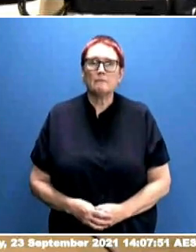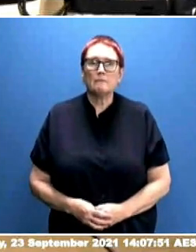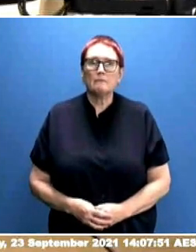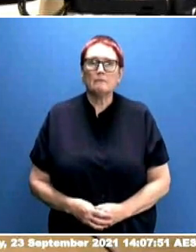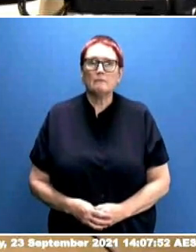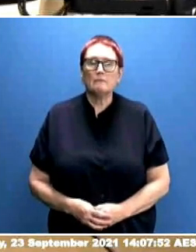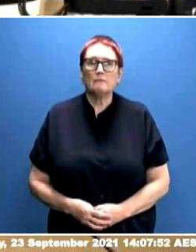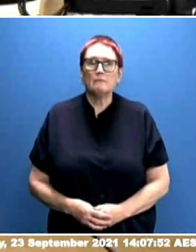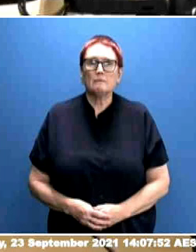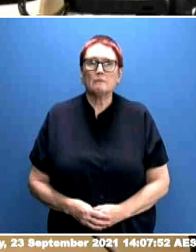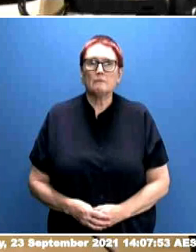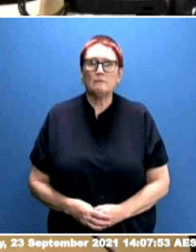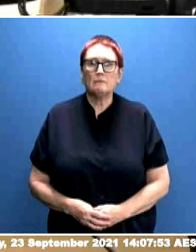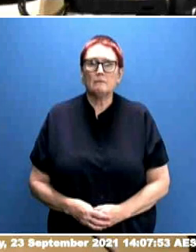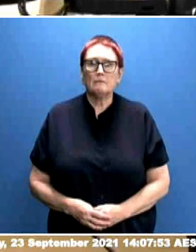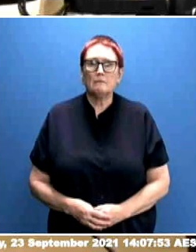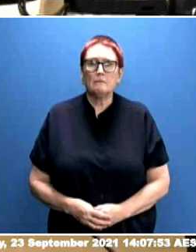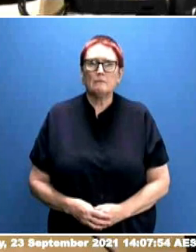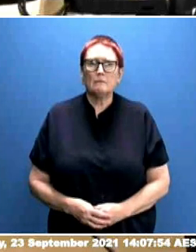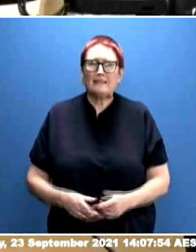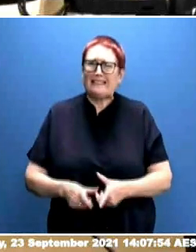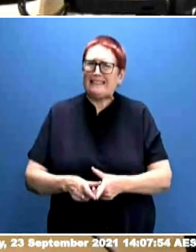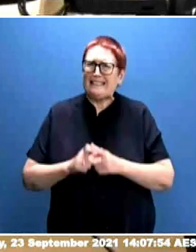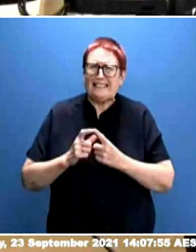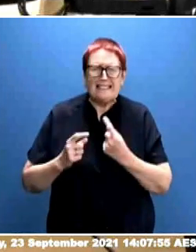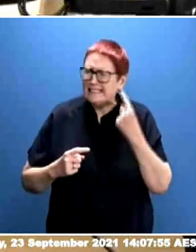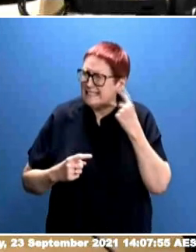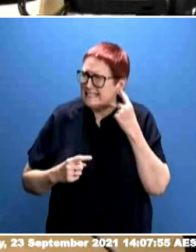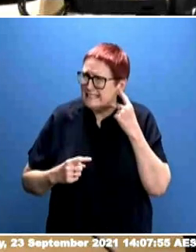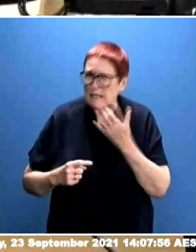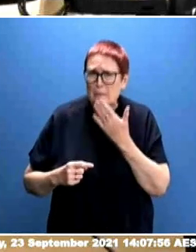I've just been given another note, Ms Kerr, that there's some difficulties picking up the sound at your end.